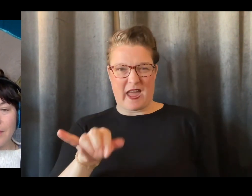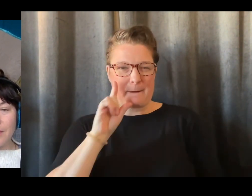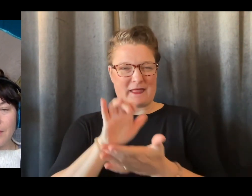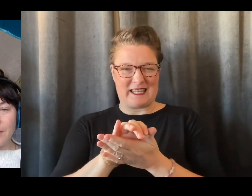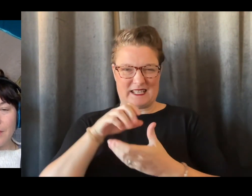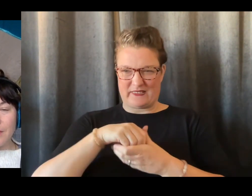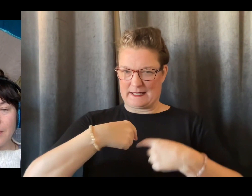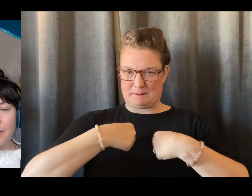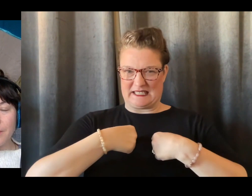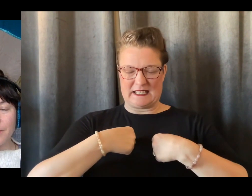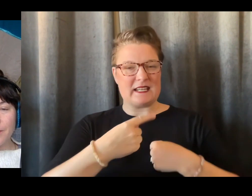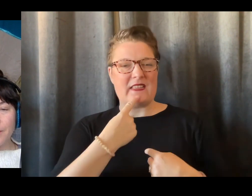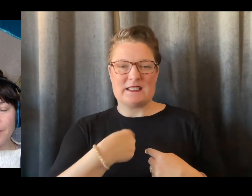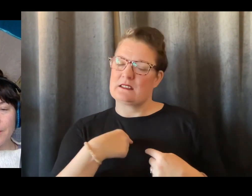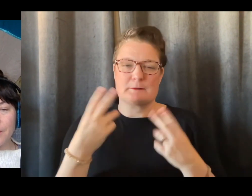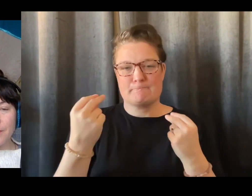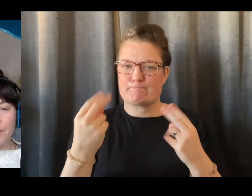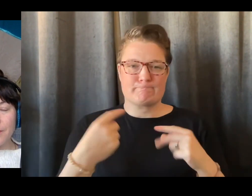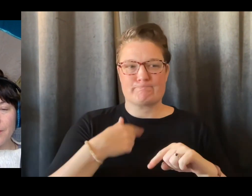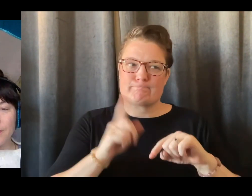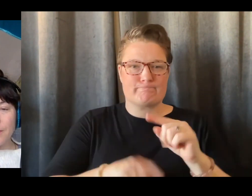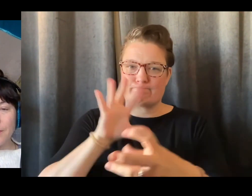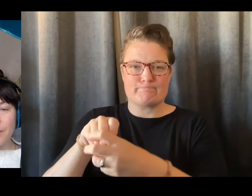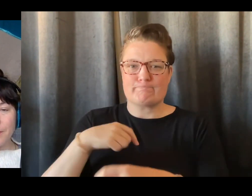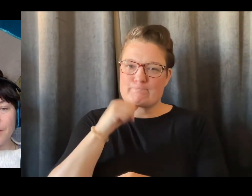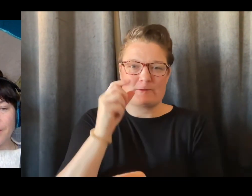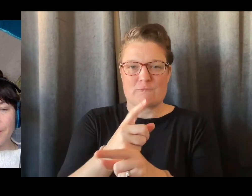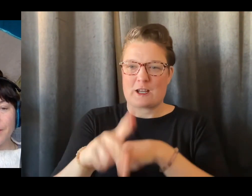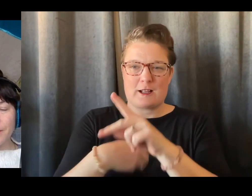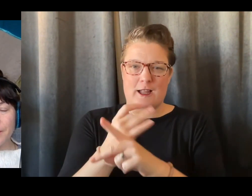the right kind of Jewish person? Rebekah and Nomy: Mm-hmm. Jna: And the pain of the breaking.